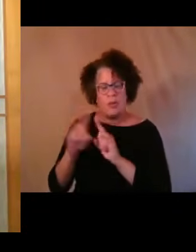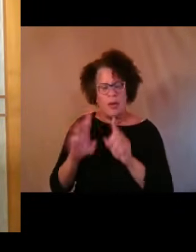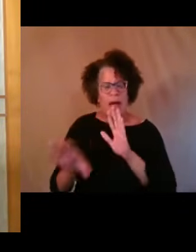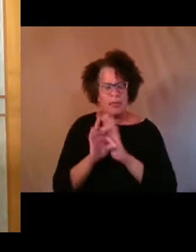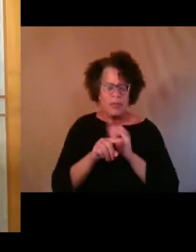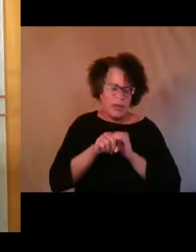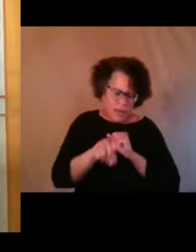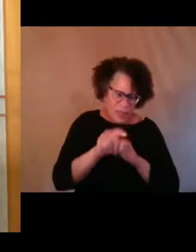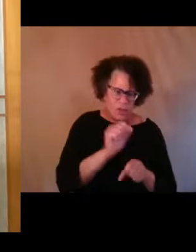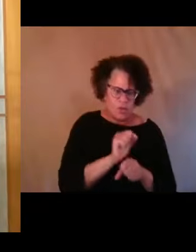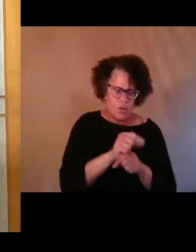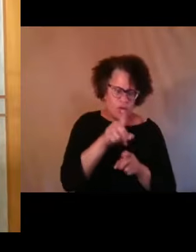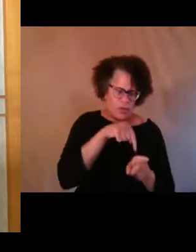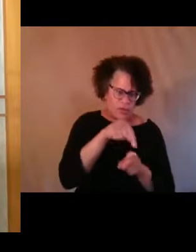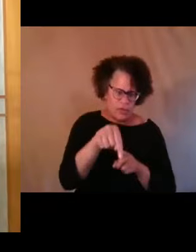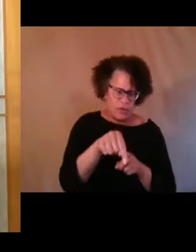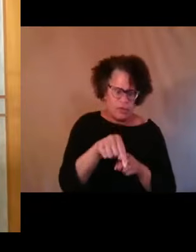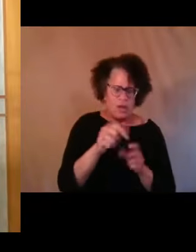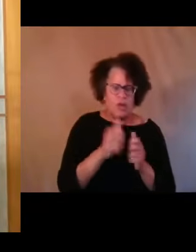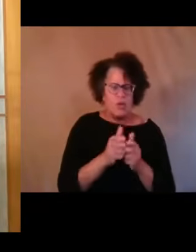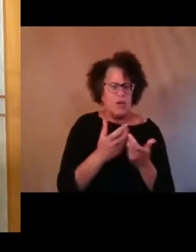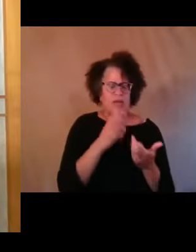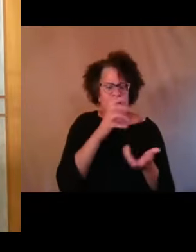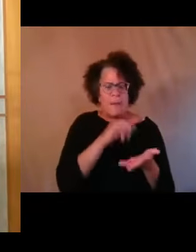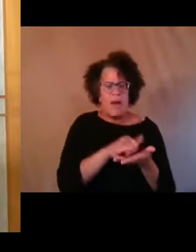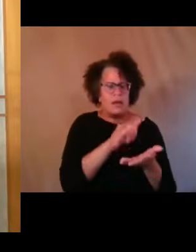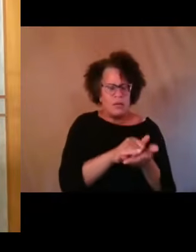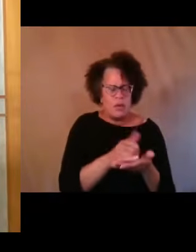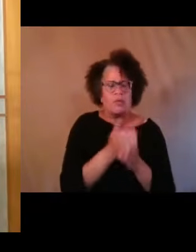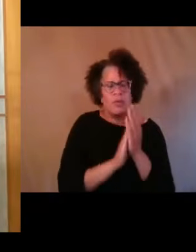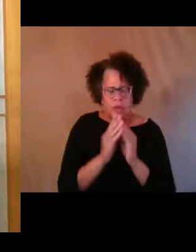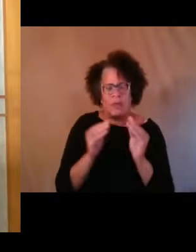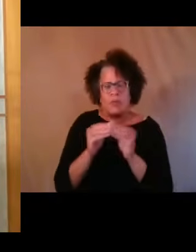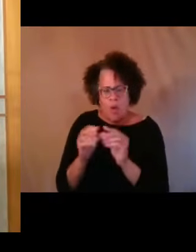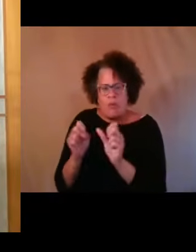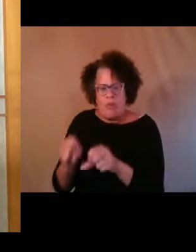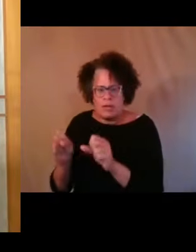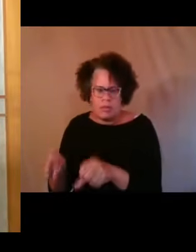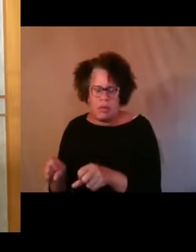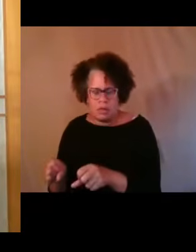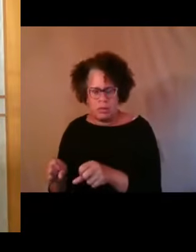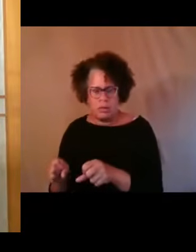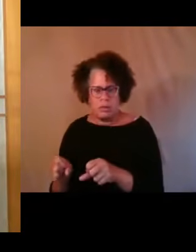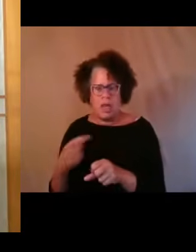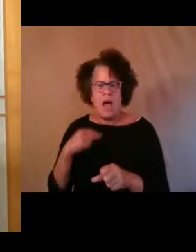I chose the world of impossibilities being possible. I like to believe that it's not a dream.